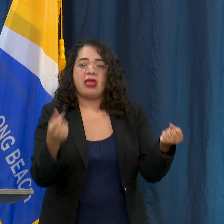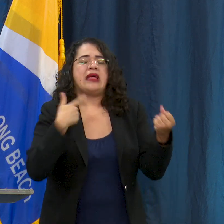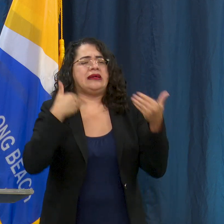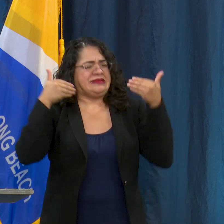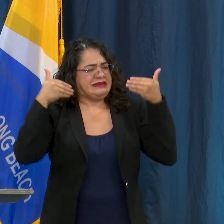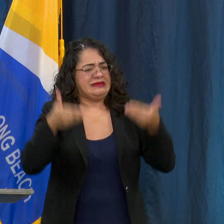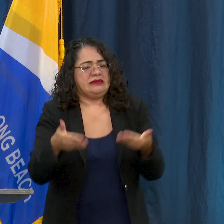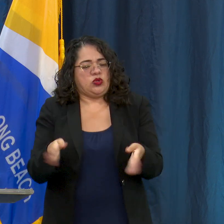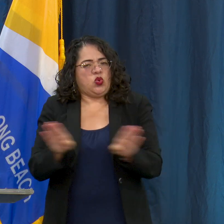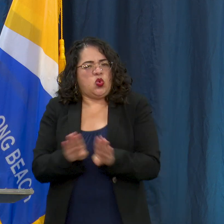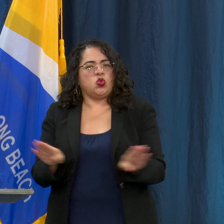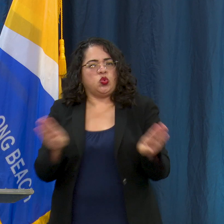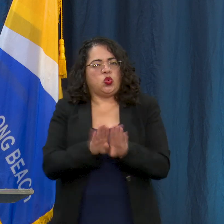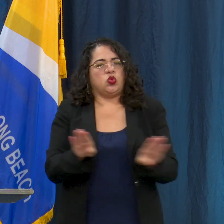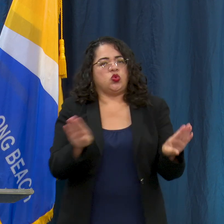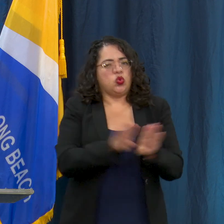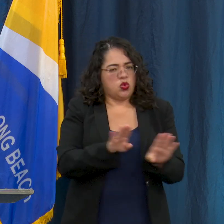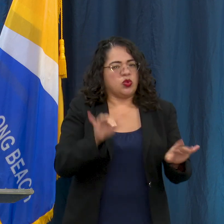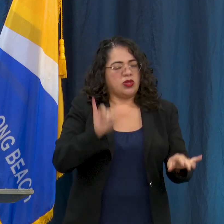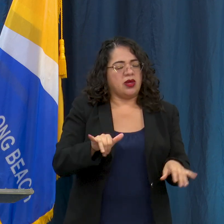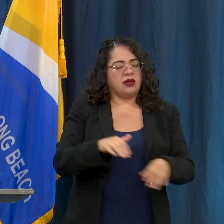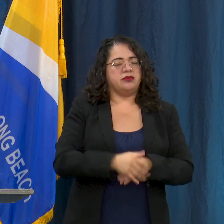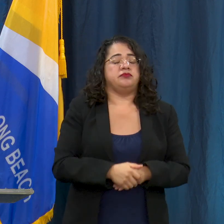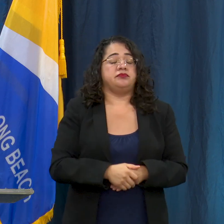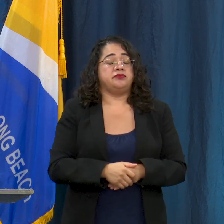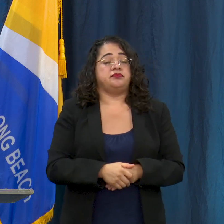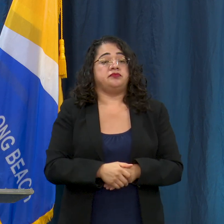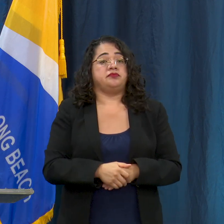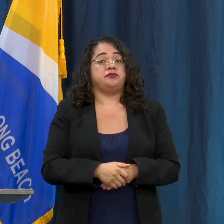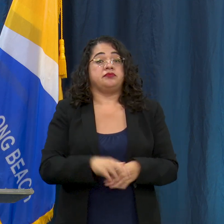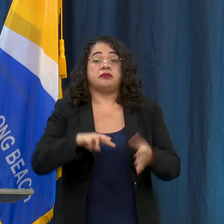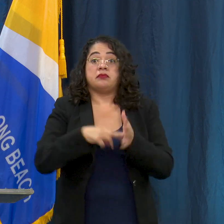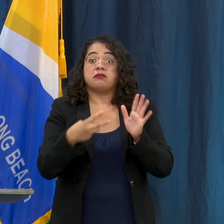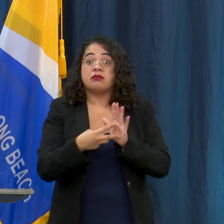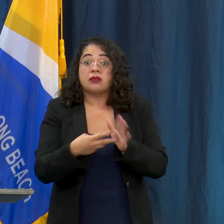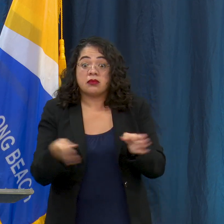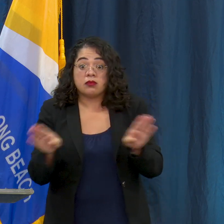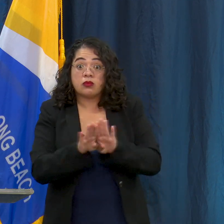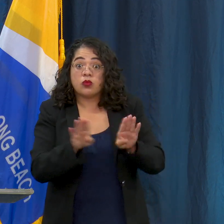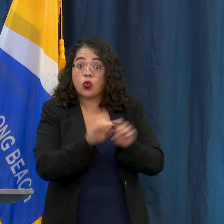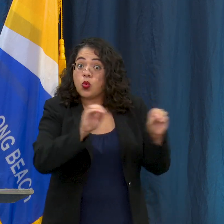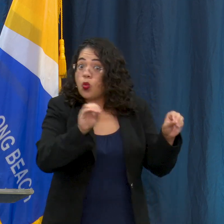that COVID has caused a huge economic impact, one that will be with us for